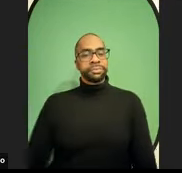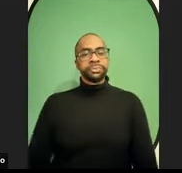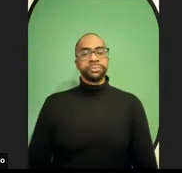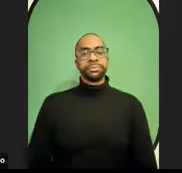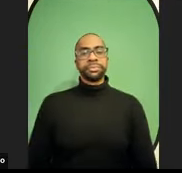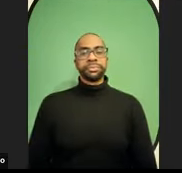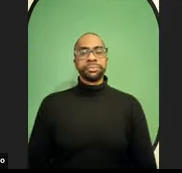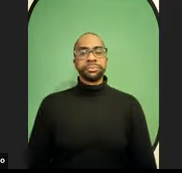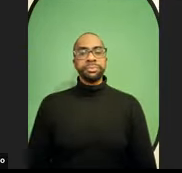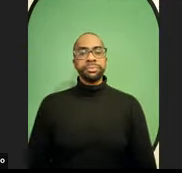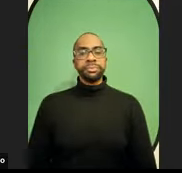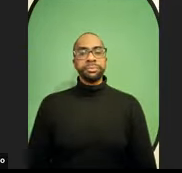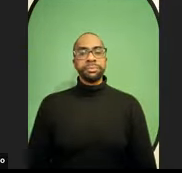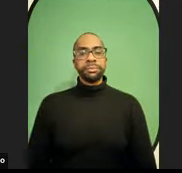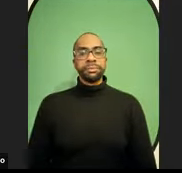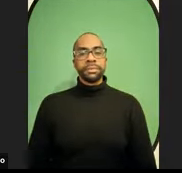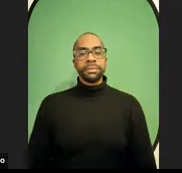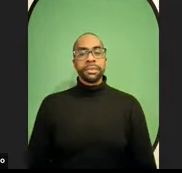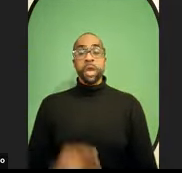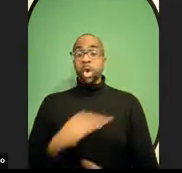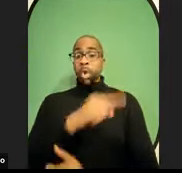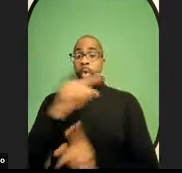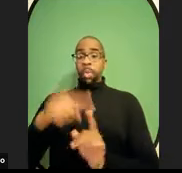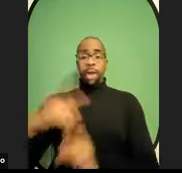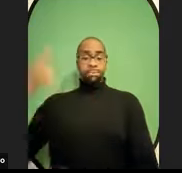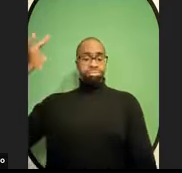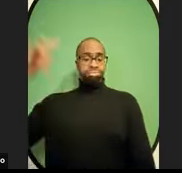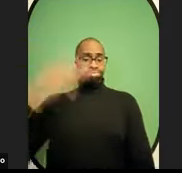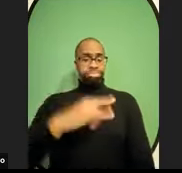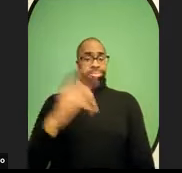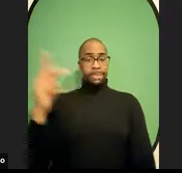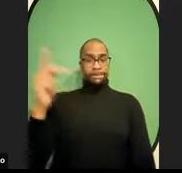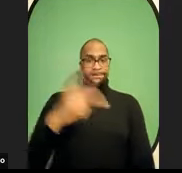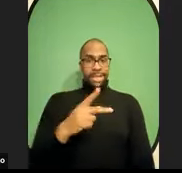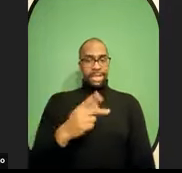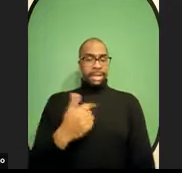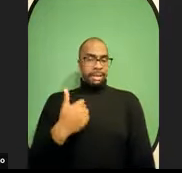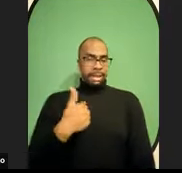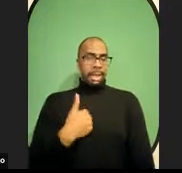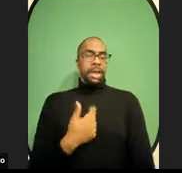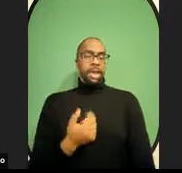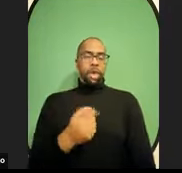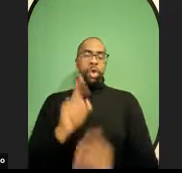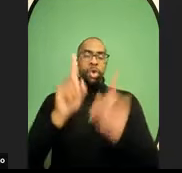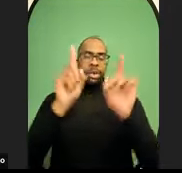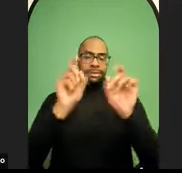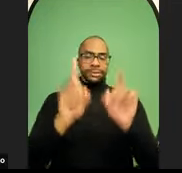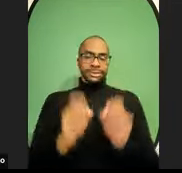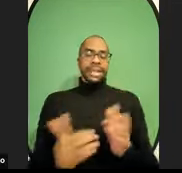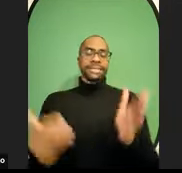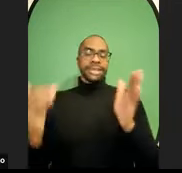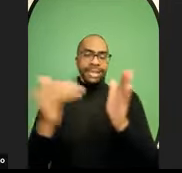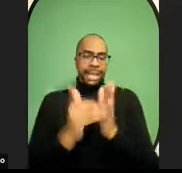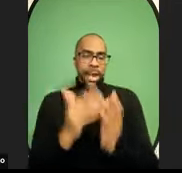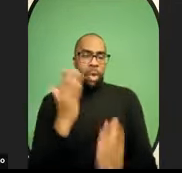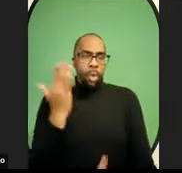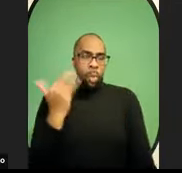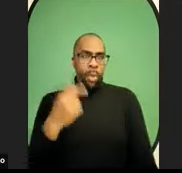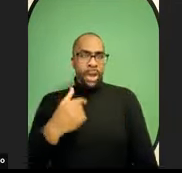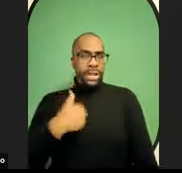But when I came back. ck, I, I ck, I, I took an additional tests I, I took an additional tests just to make sure. because because I'm crazy because I'm a crazy person